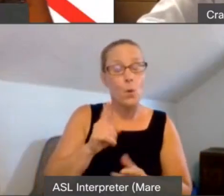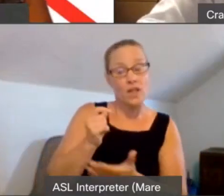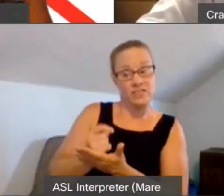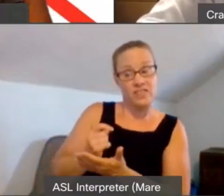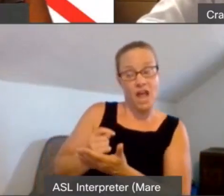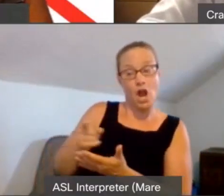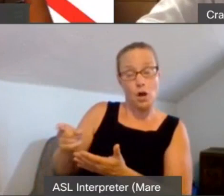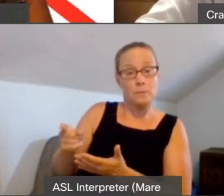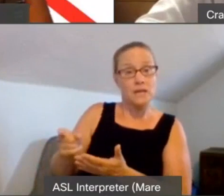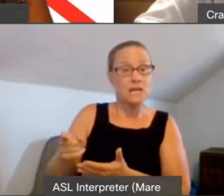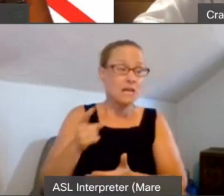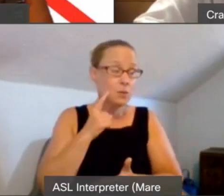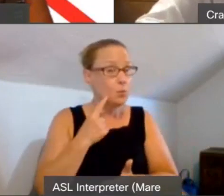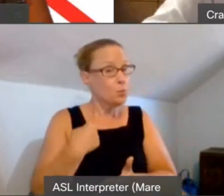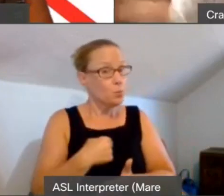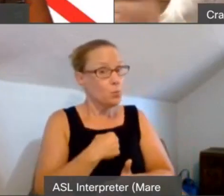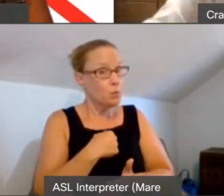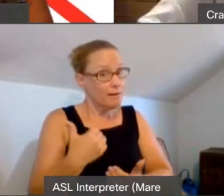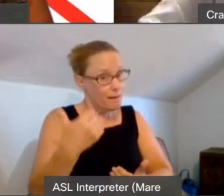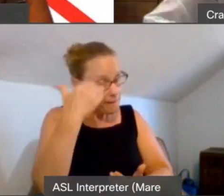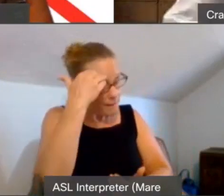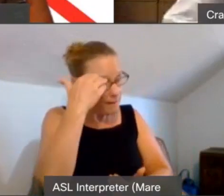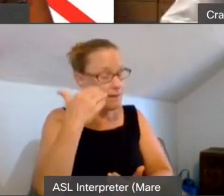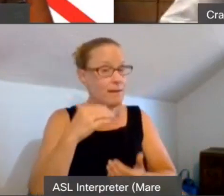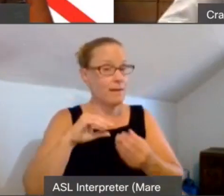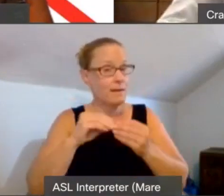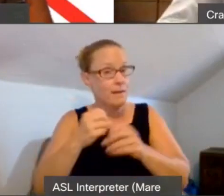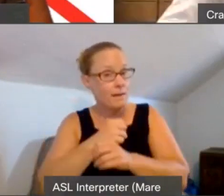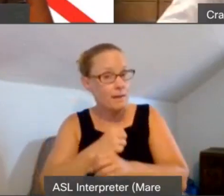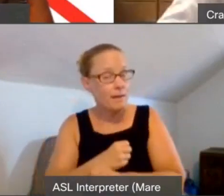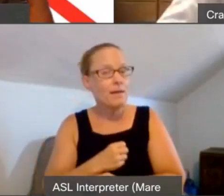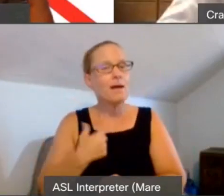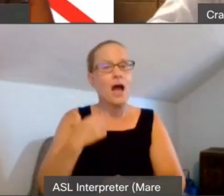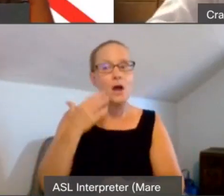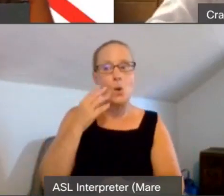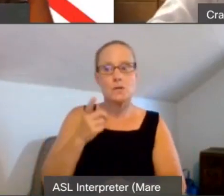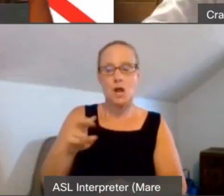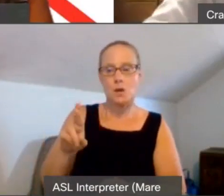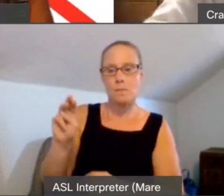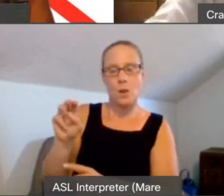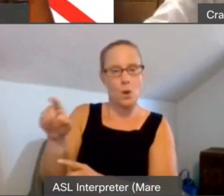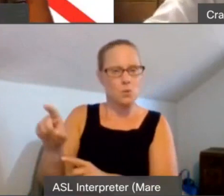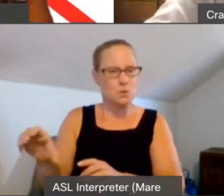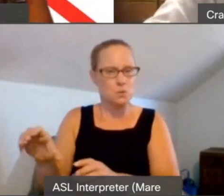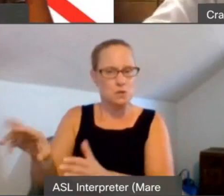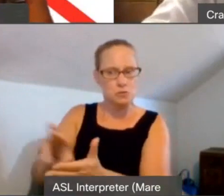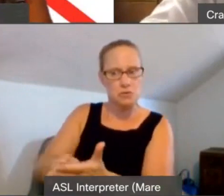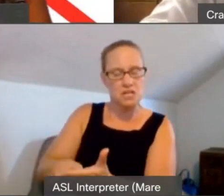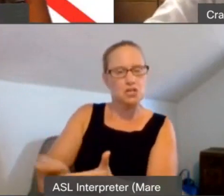so we can help them but I know if say if Dr. Marlowe is doing a study on our court, we would share it but we probably wouldn't share that data